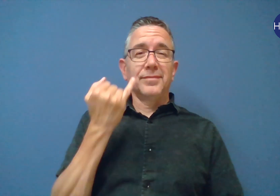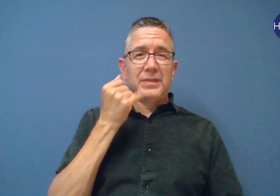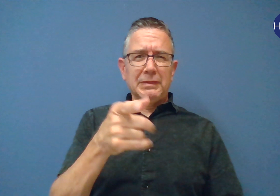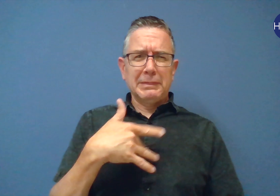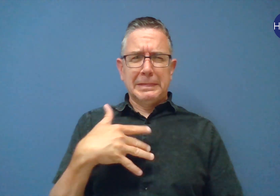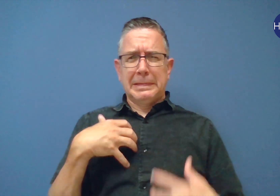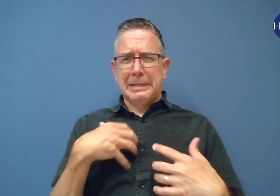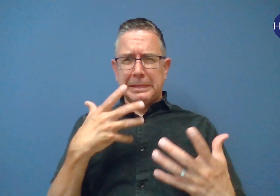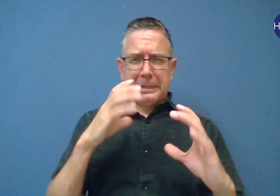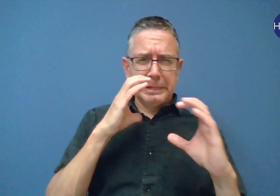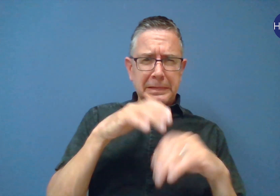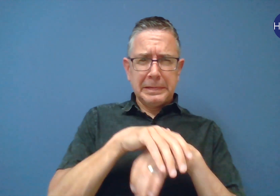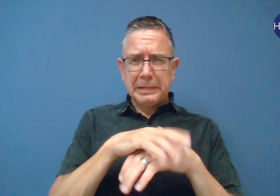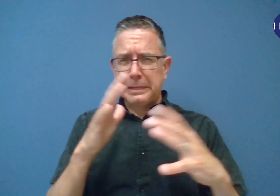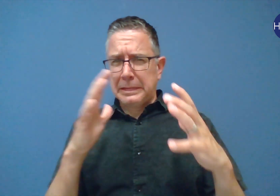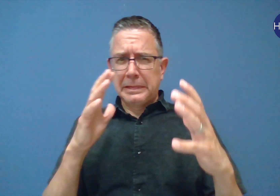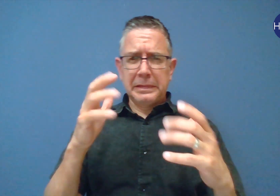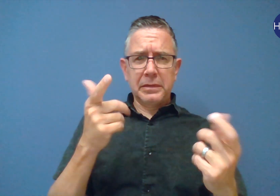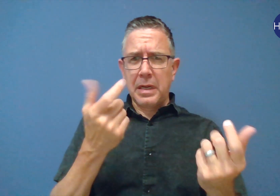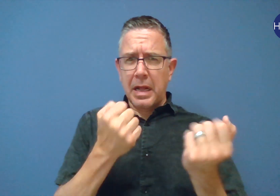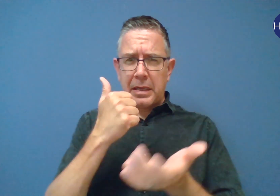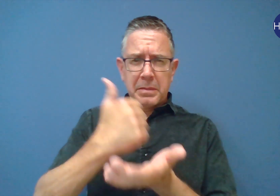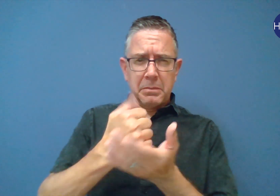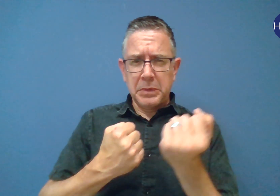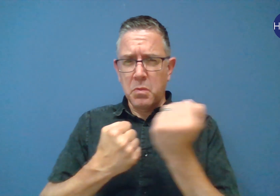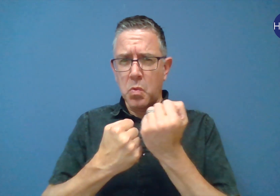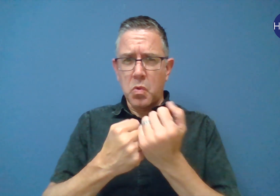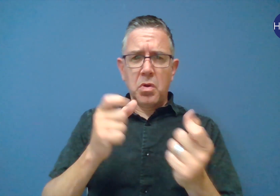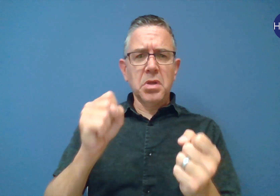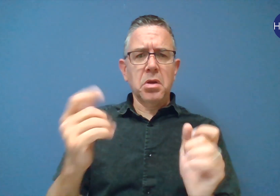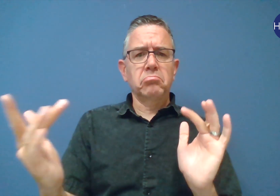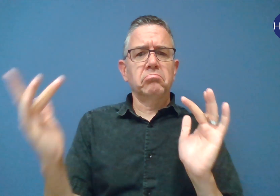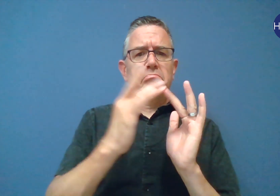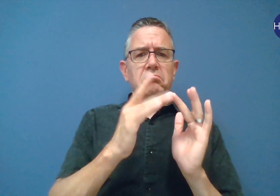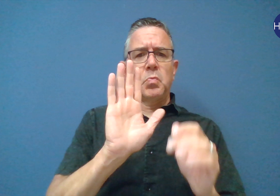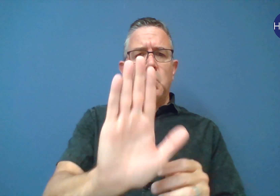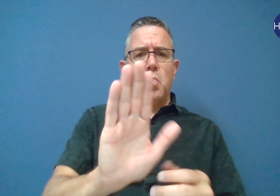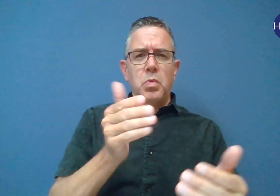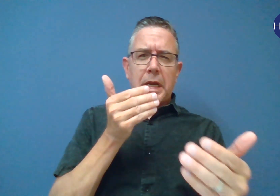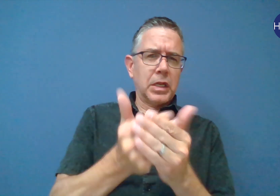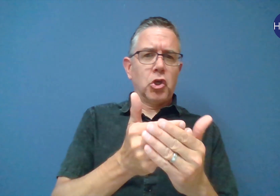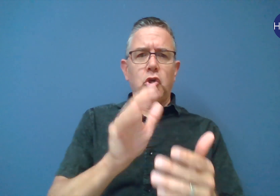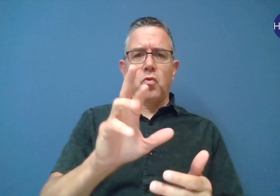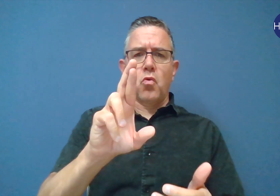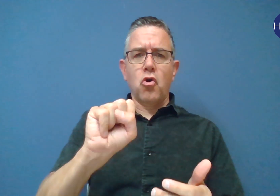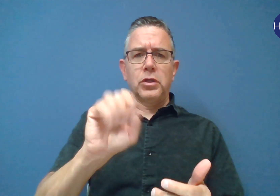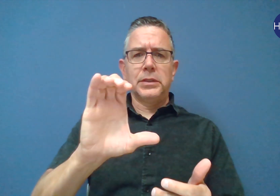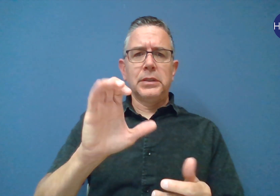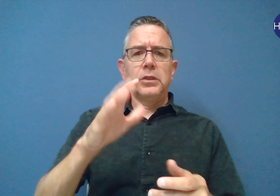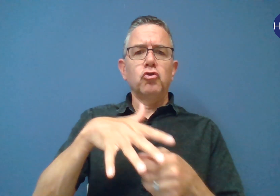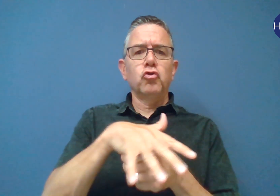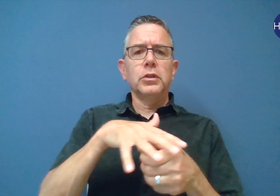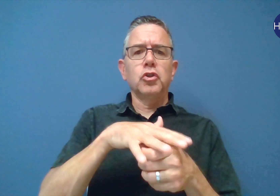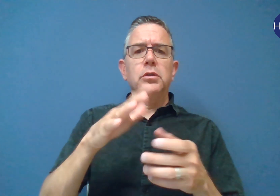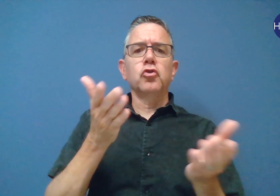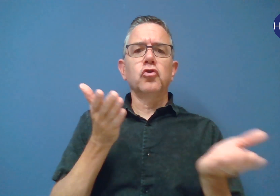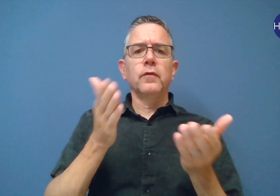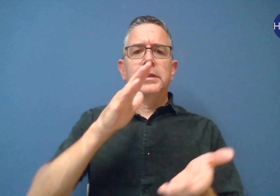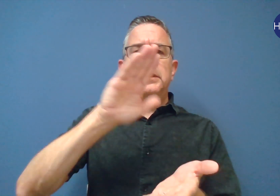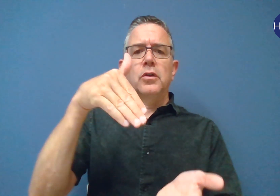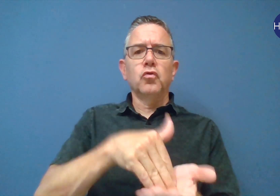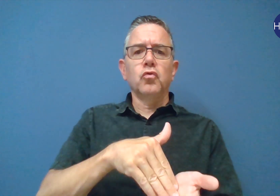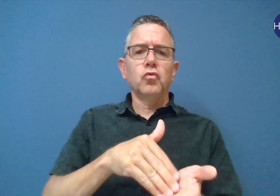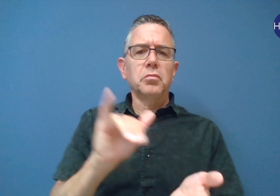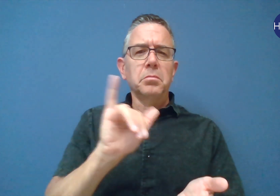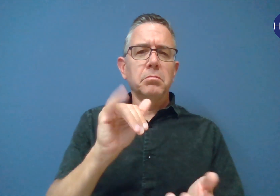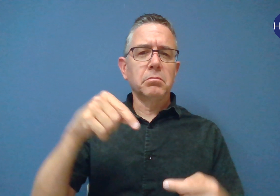If you feel unsure with the English language and need assistance, please contact your local regional service center like: